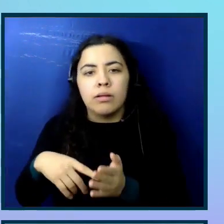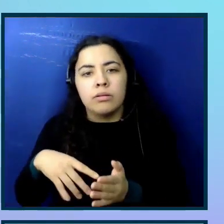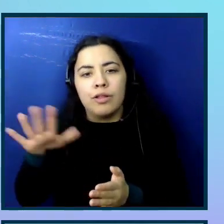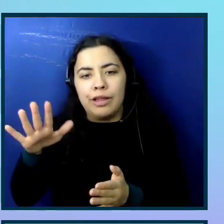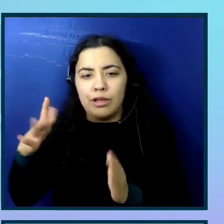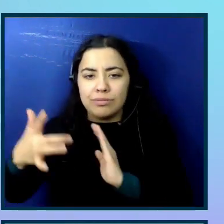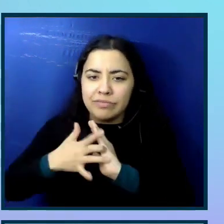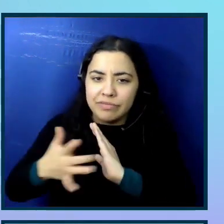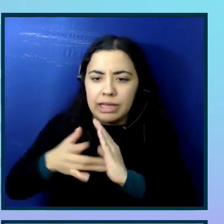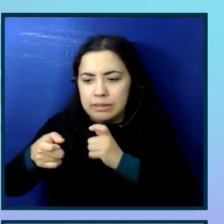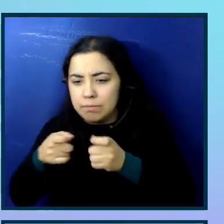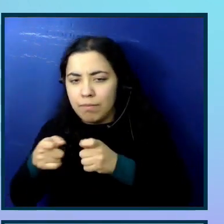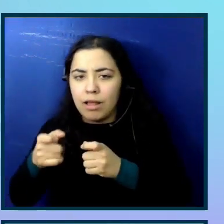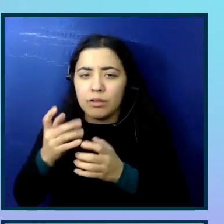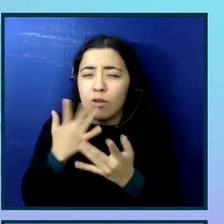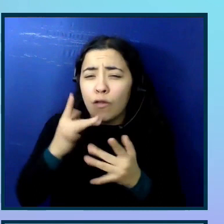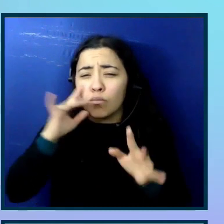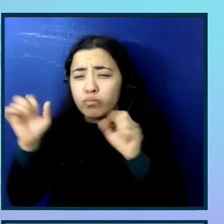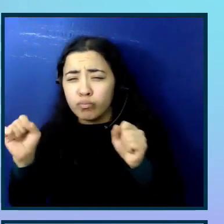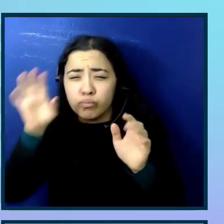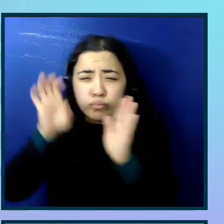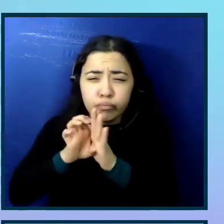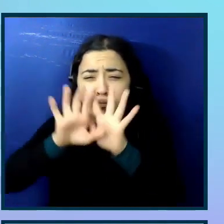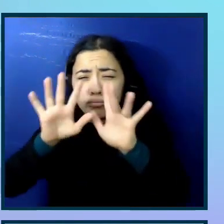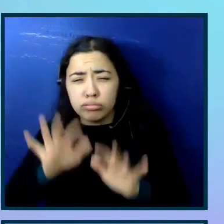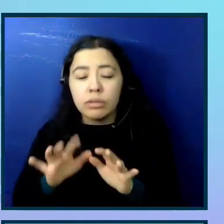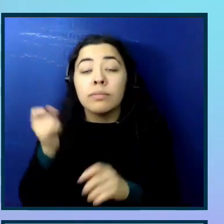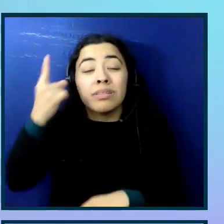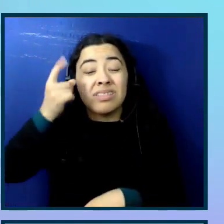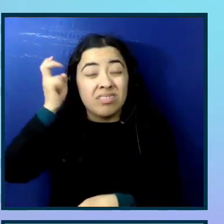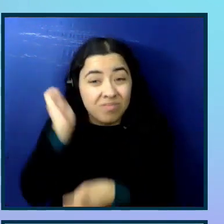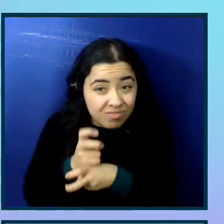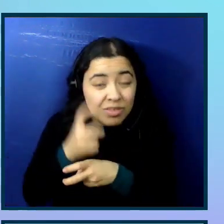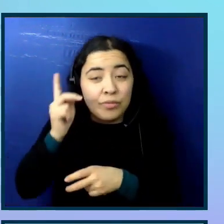It was really colorful, very image heavy, and it was really, really difficult for everyone on the team